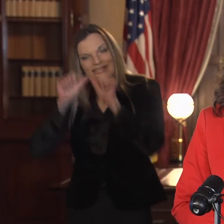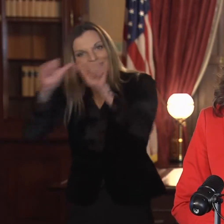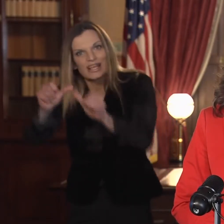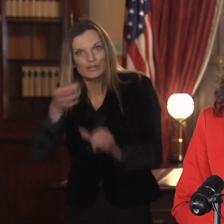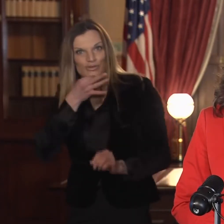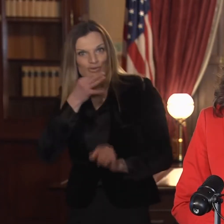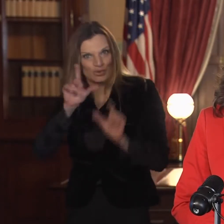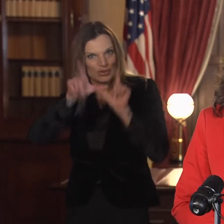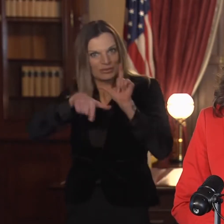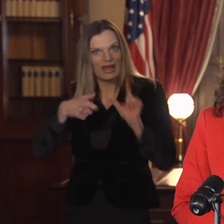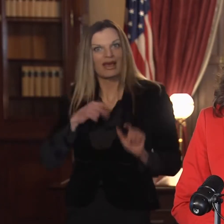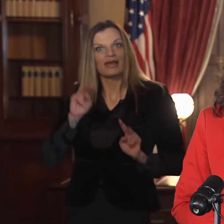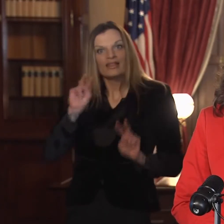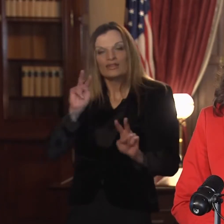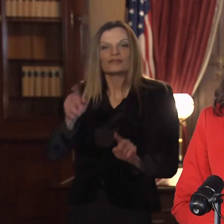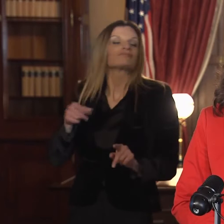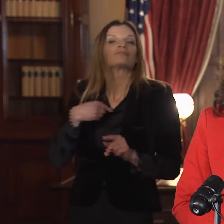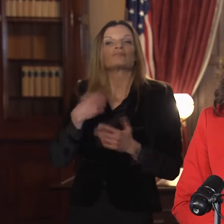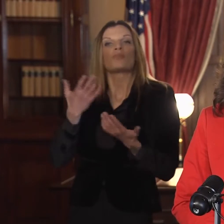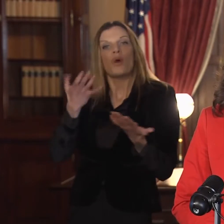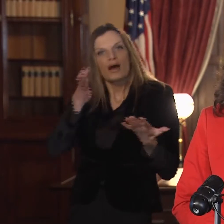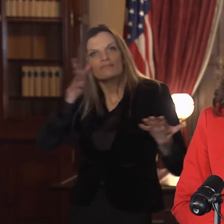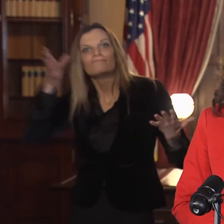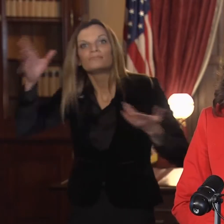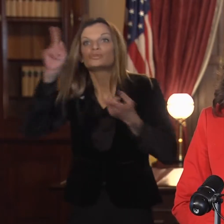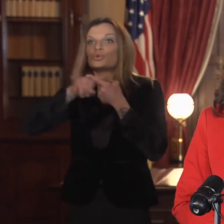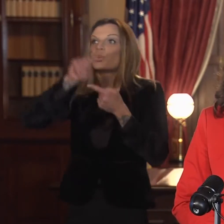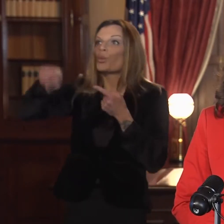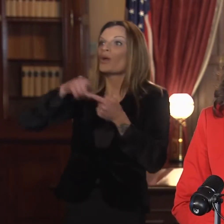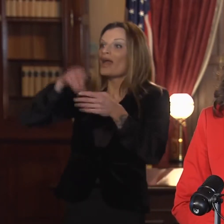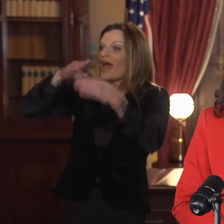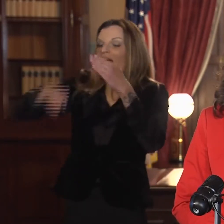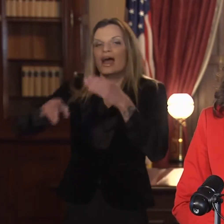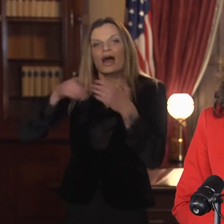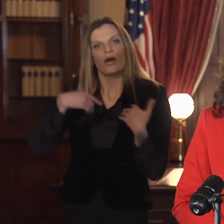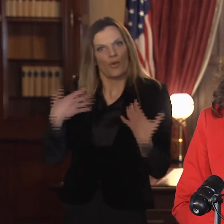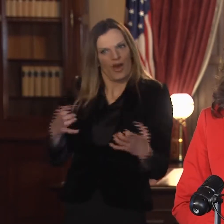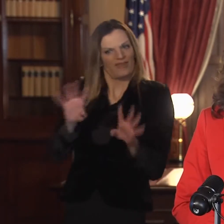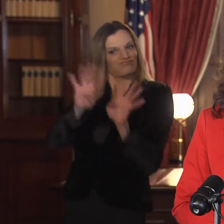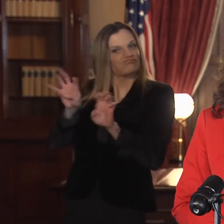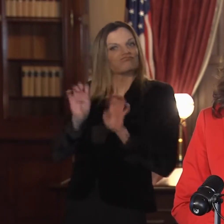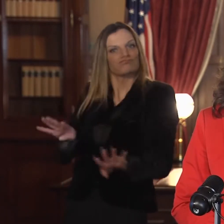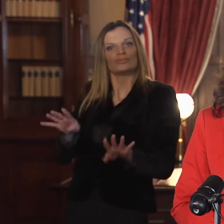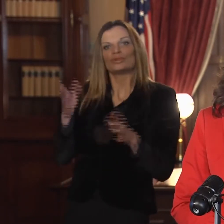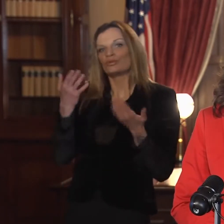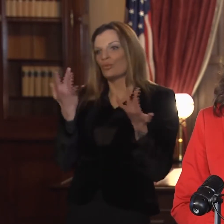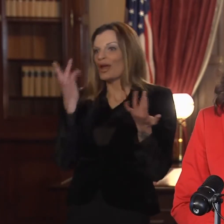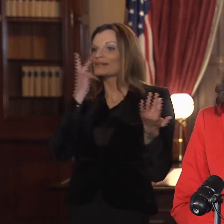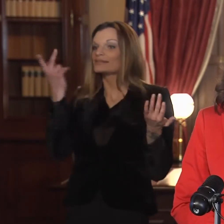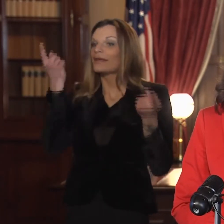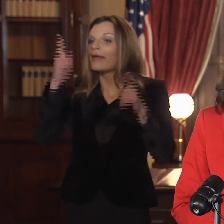I APPRECIATE THE SENATE'S EXPANSION OF UNEMPLOYMENT BENEFITS TO 26 WEEKS THROUGH MARCH.